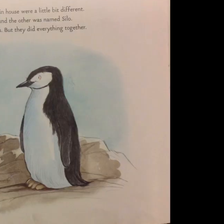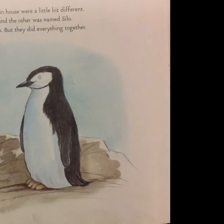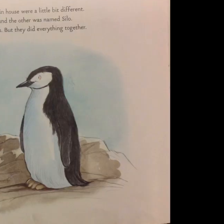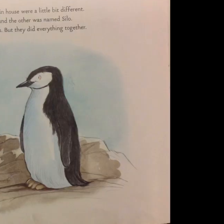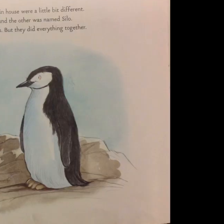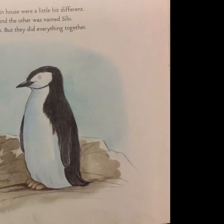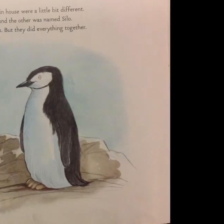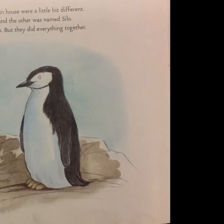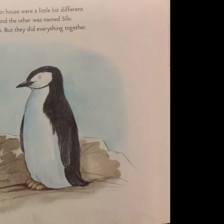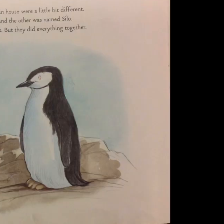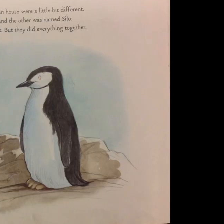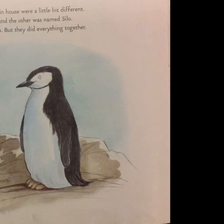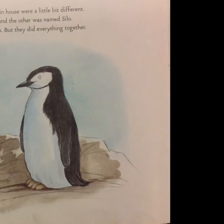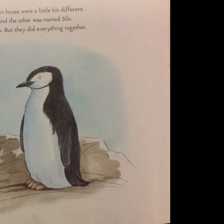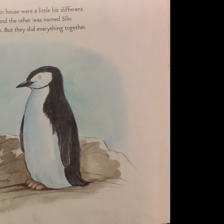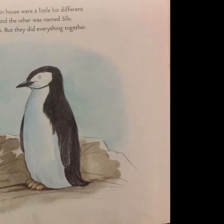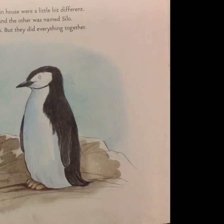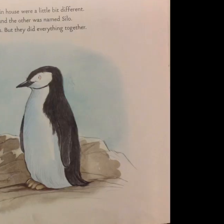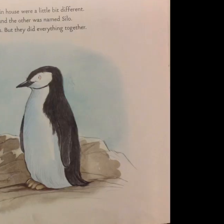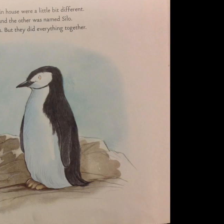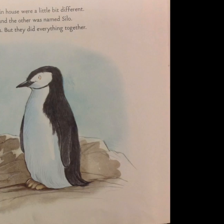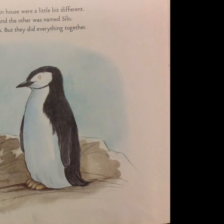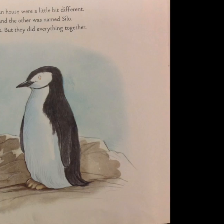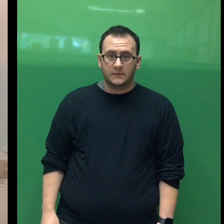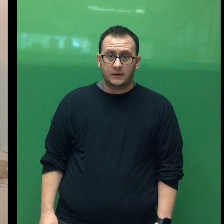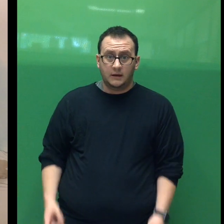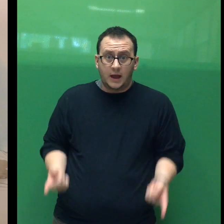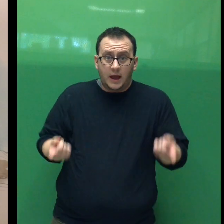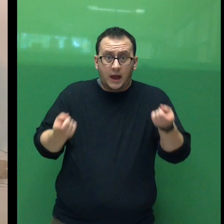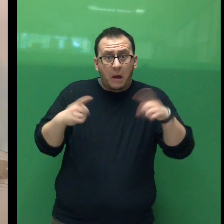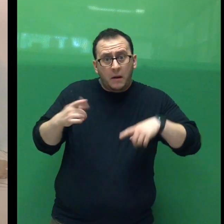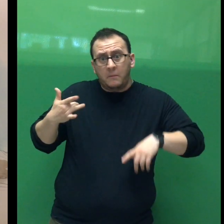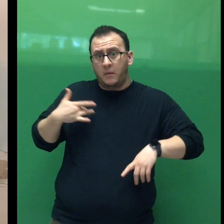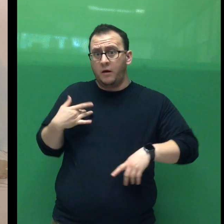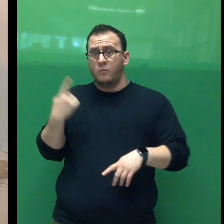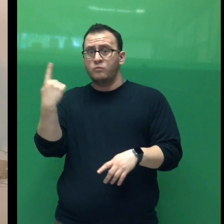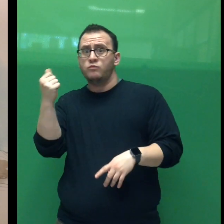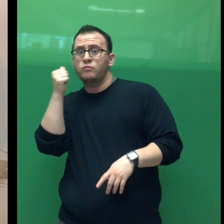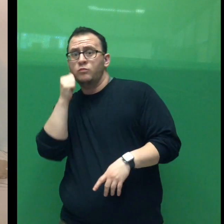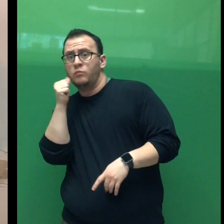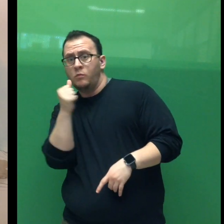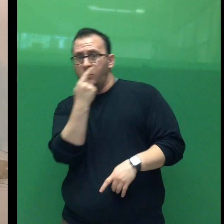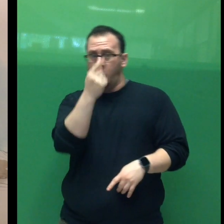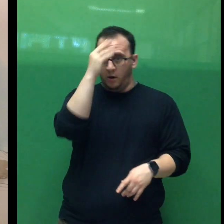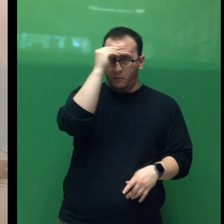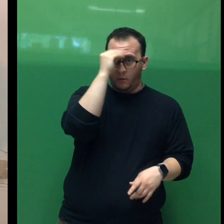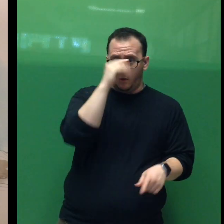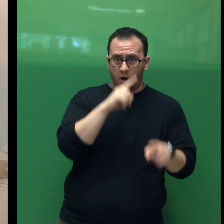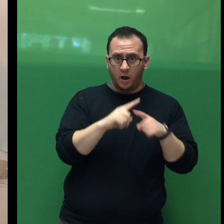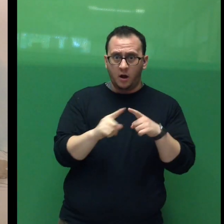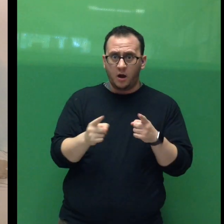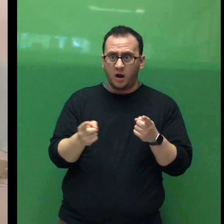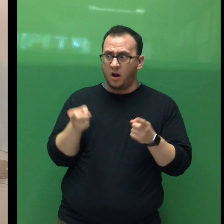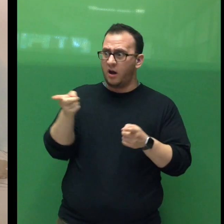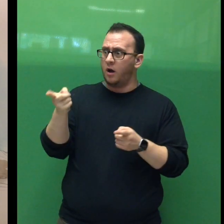[Two penguins, Roy and Silo look each other in the eye. The screen splits. On the left the previously described picture.